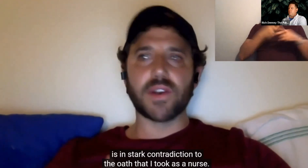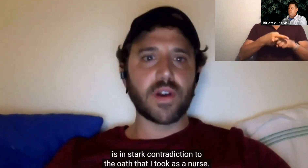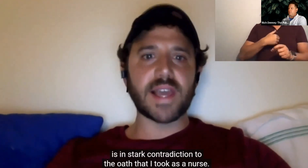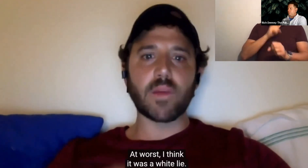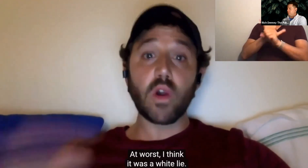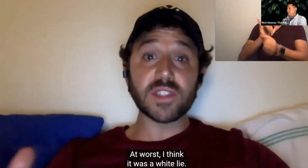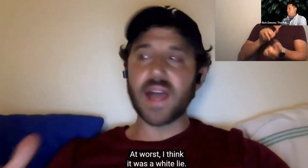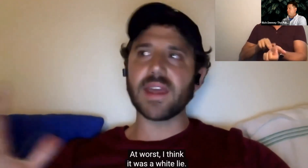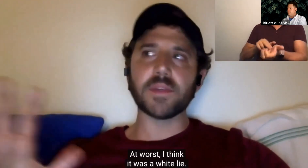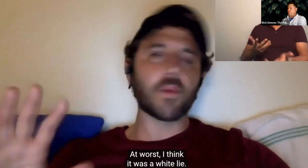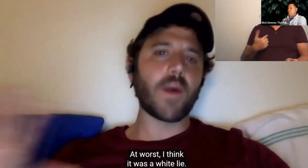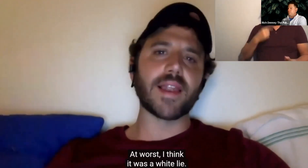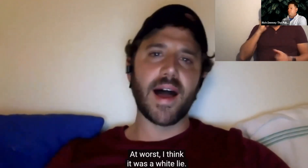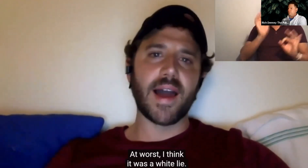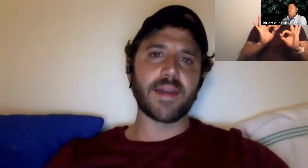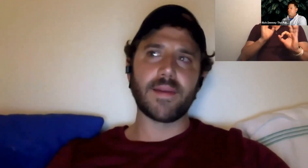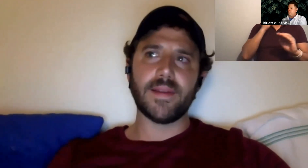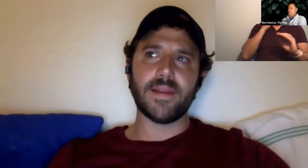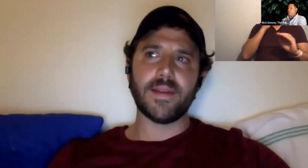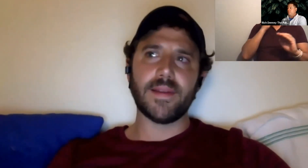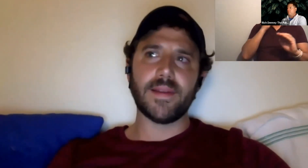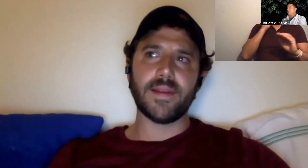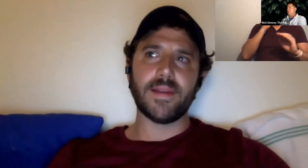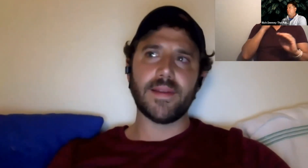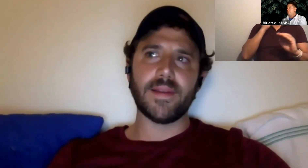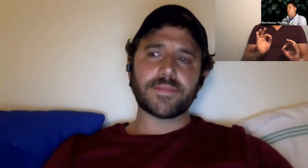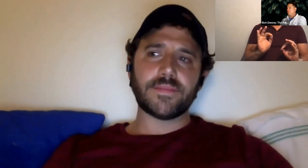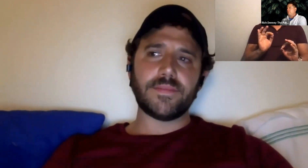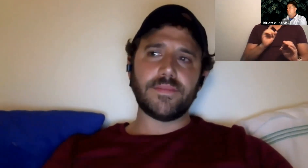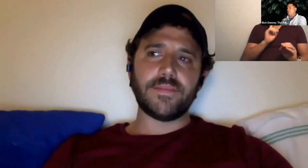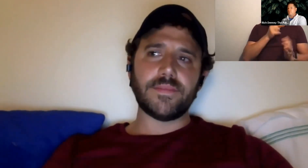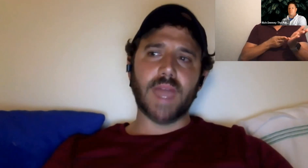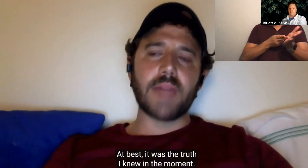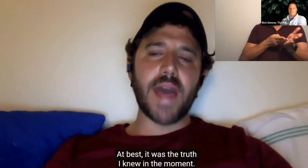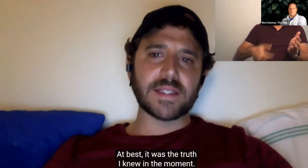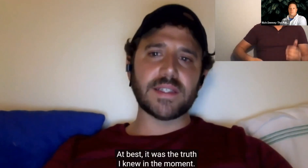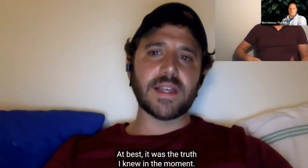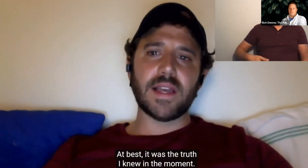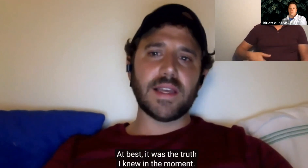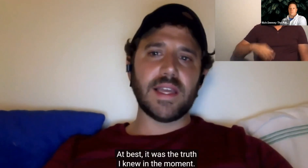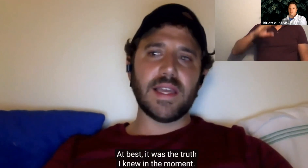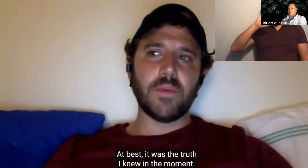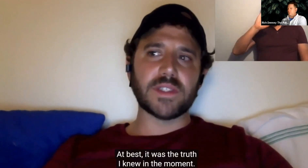nurse. At worst, I think it was a white lie. At best, it was the